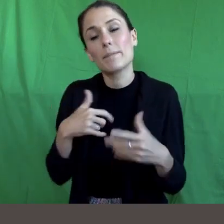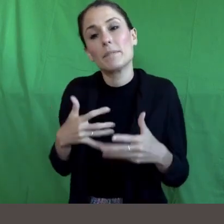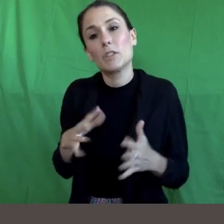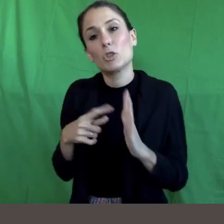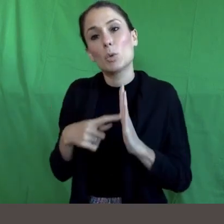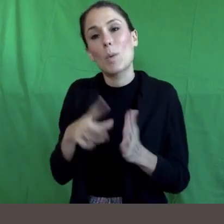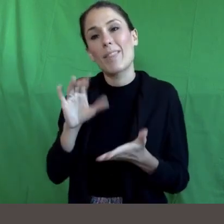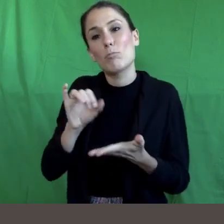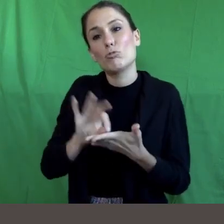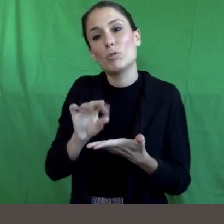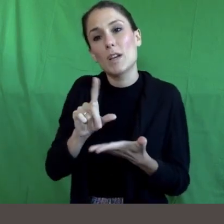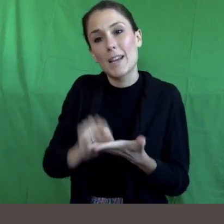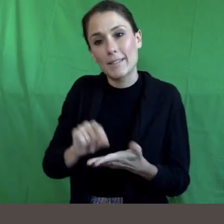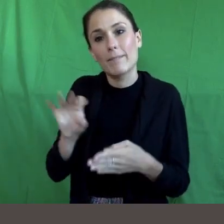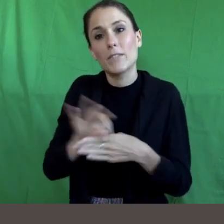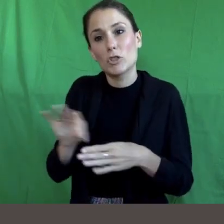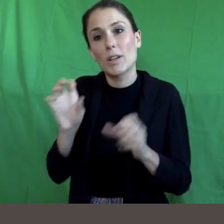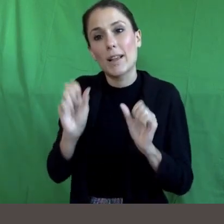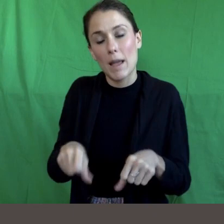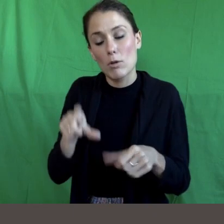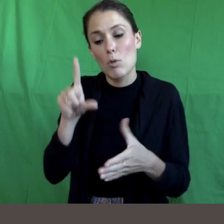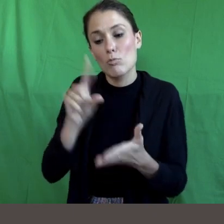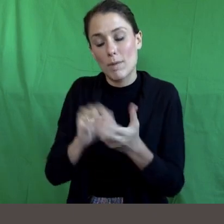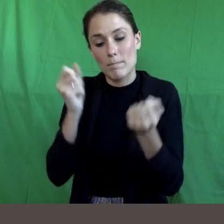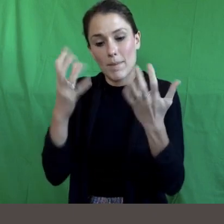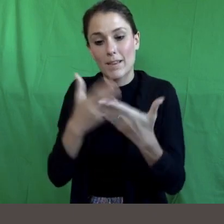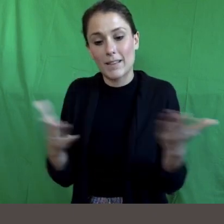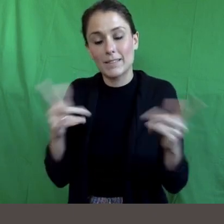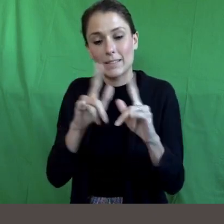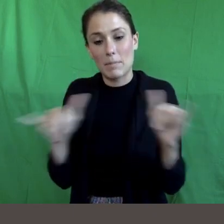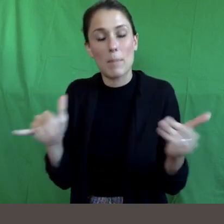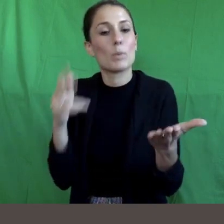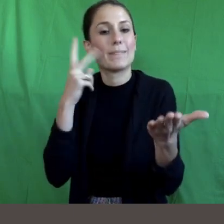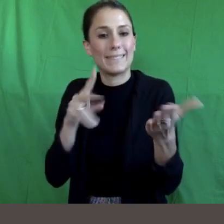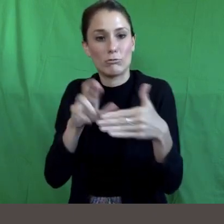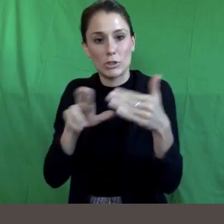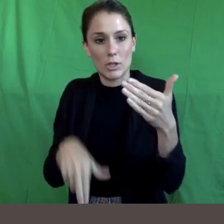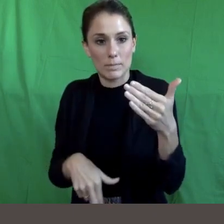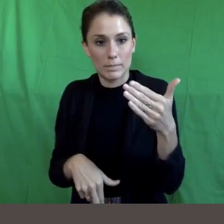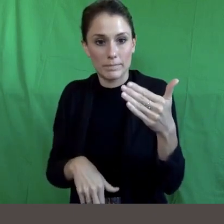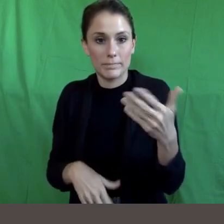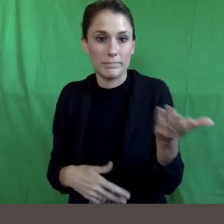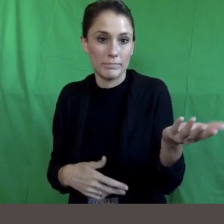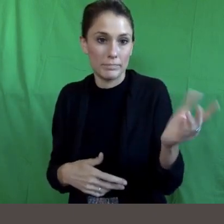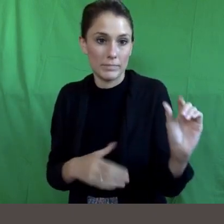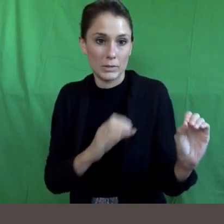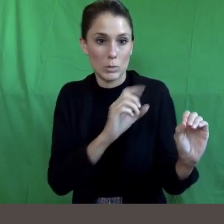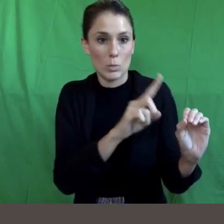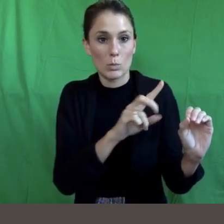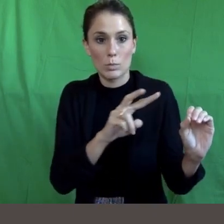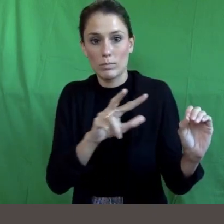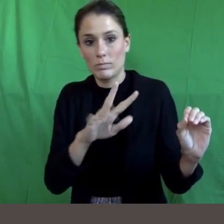And because as I showed you, the print function can actually print a bunch of things at once, we see the result that we get right here, zero, one, two, three, four.